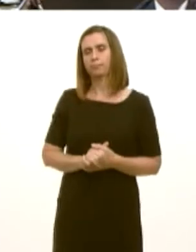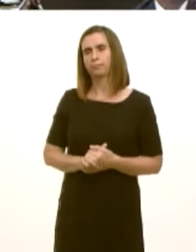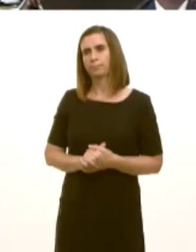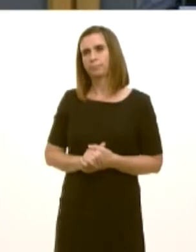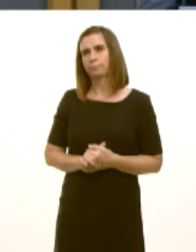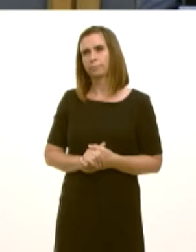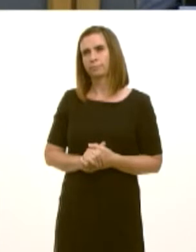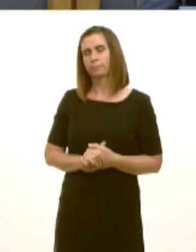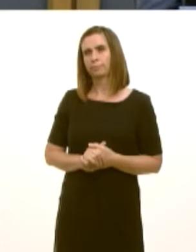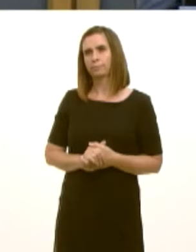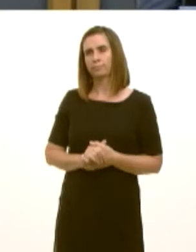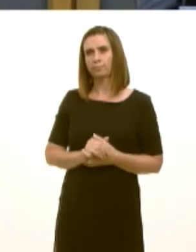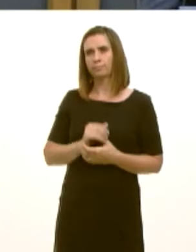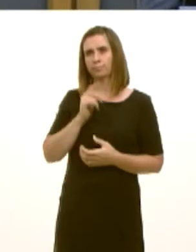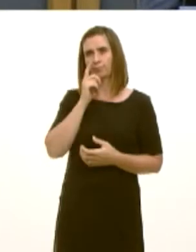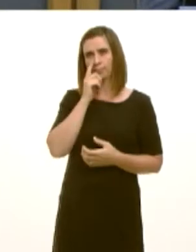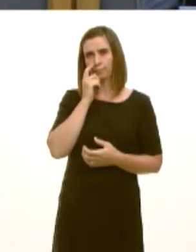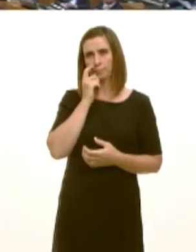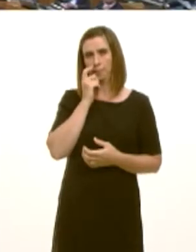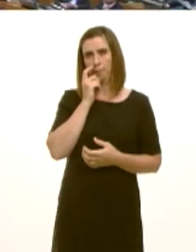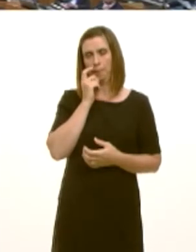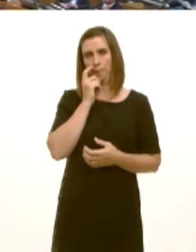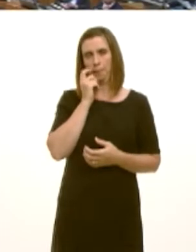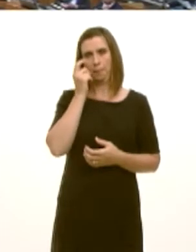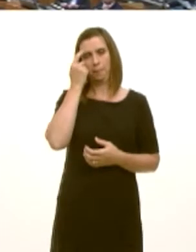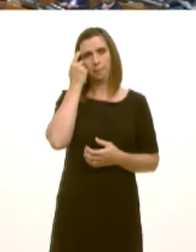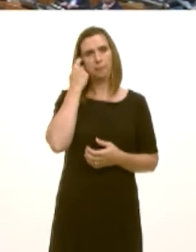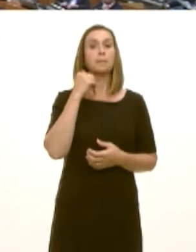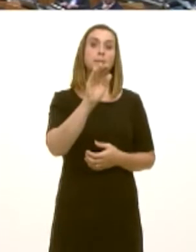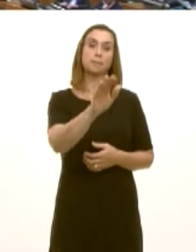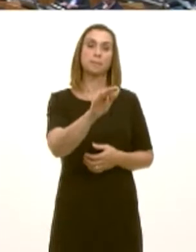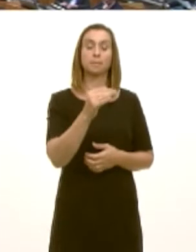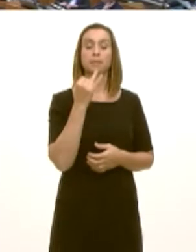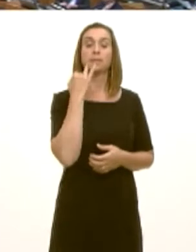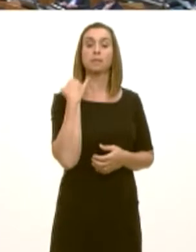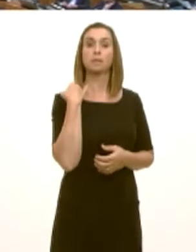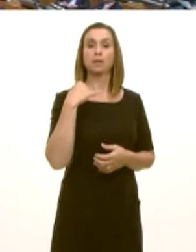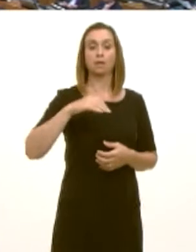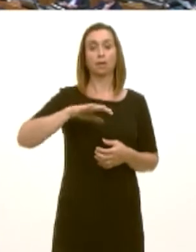Altaf Hussain: First Minister, last week, your local government Minister unveiled your